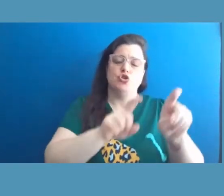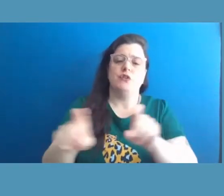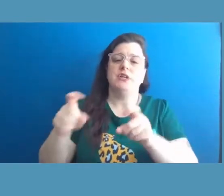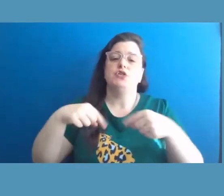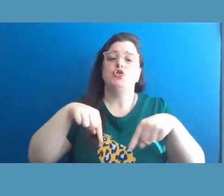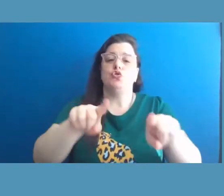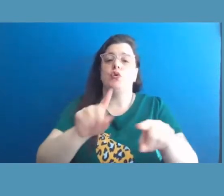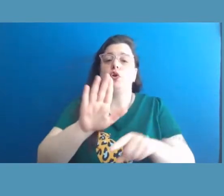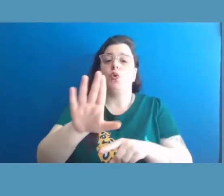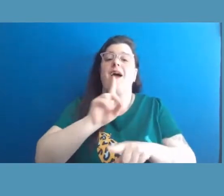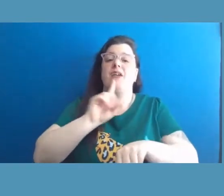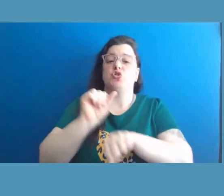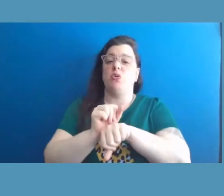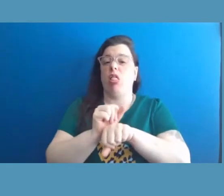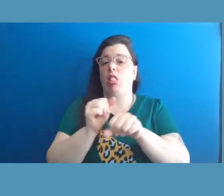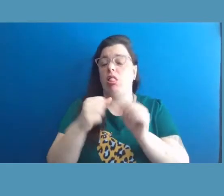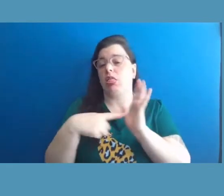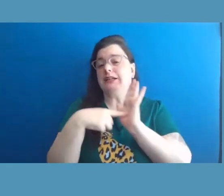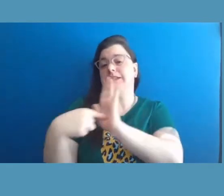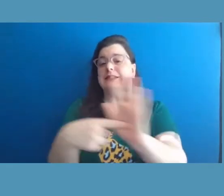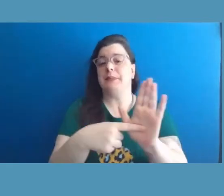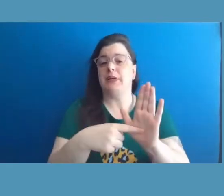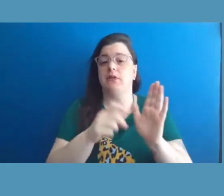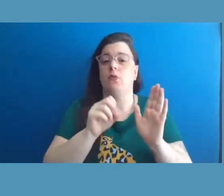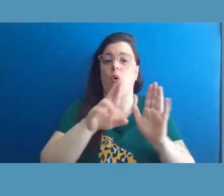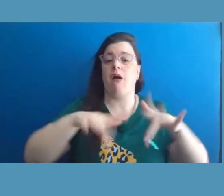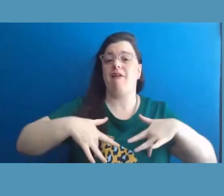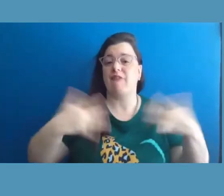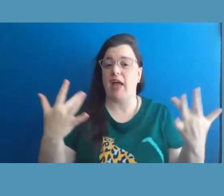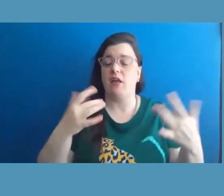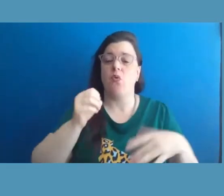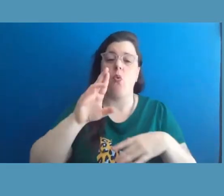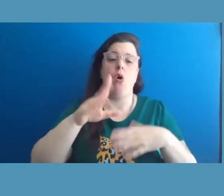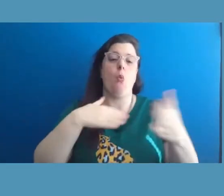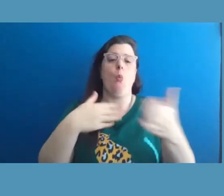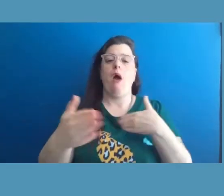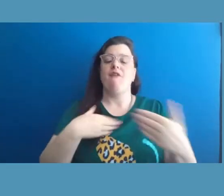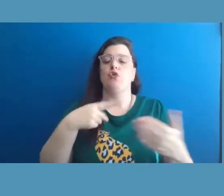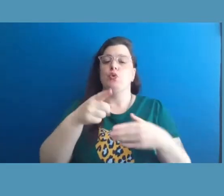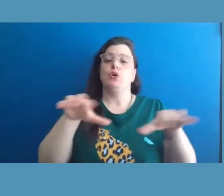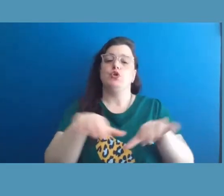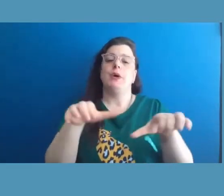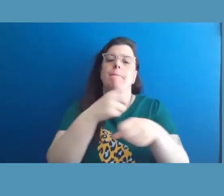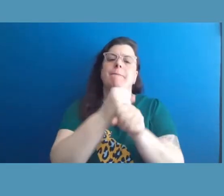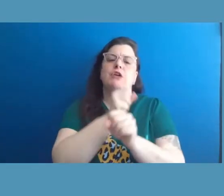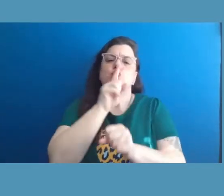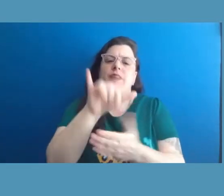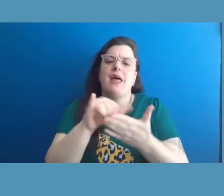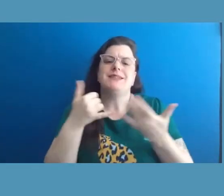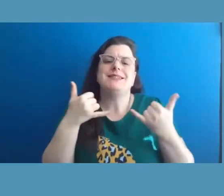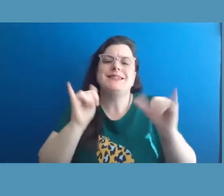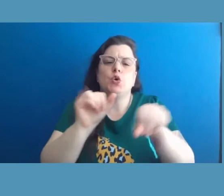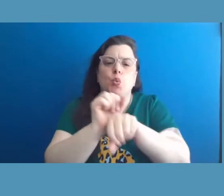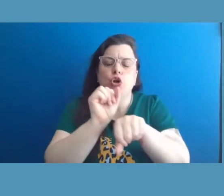to include doing surveys during your actual exhibits. Your events or whatever you are